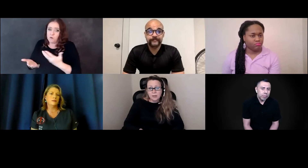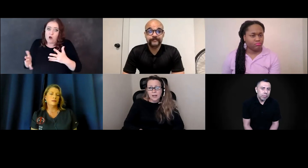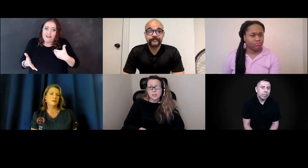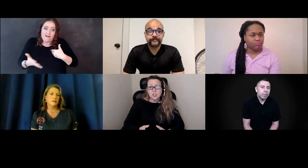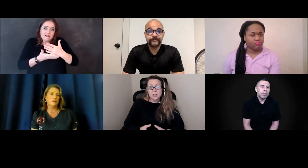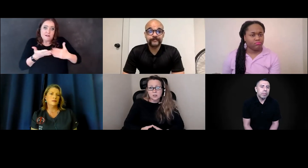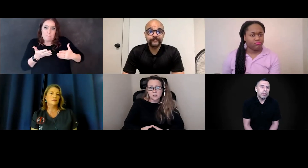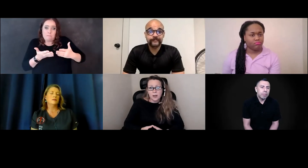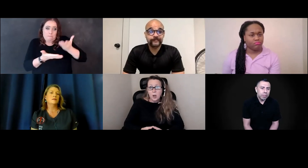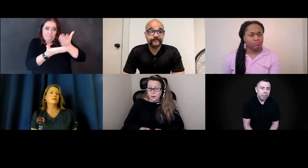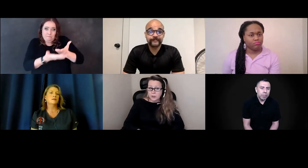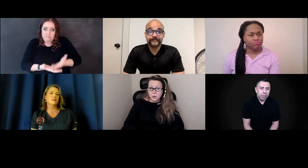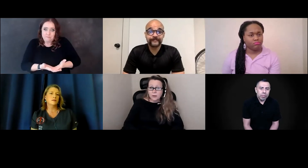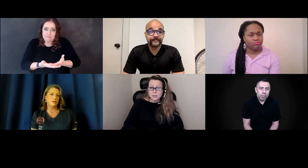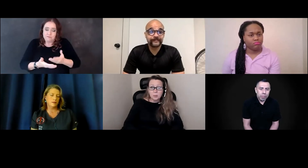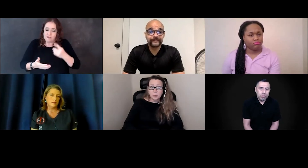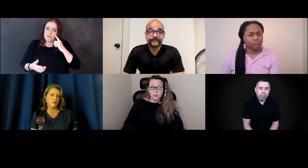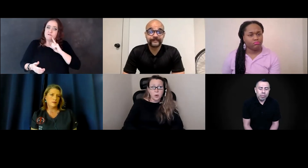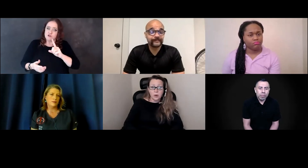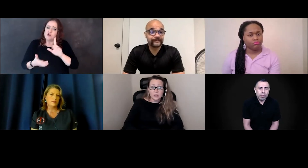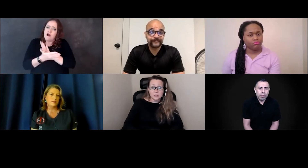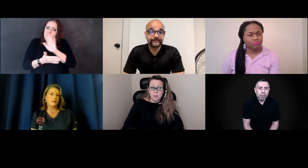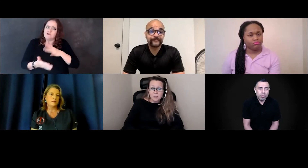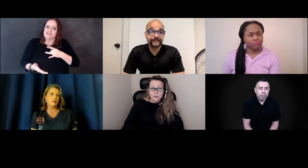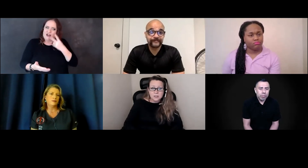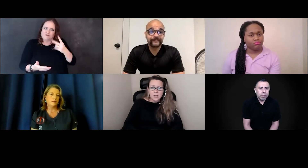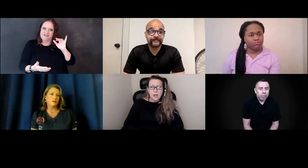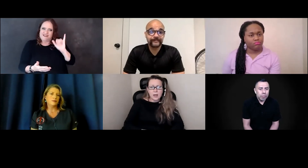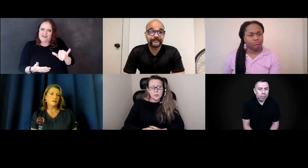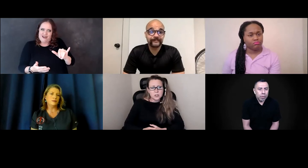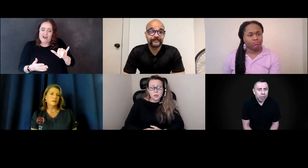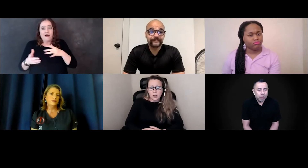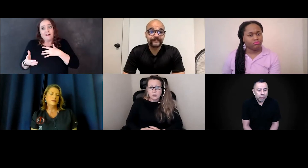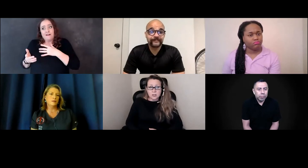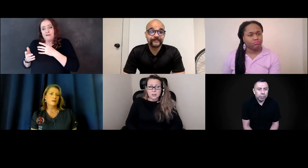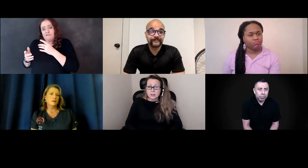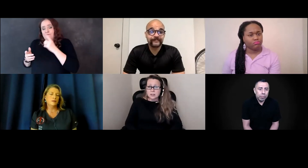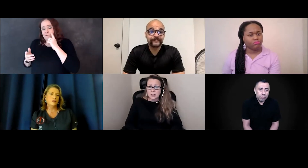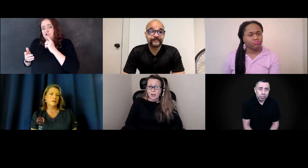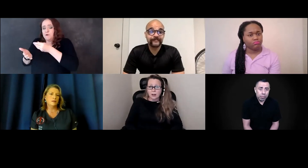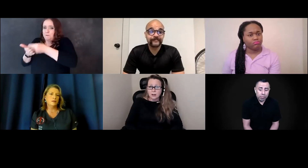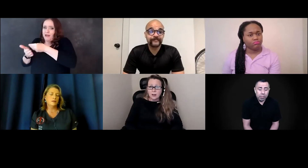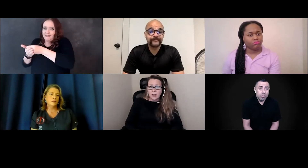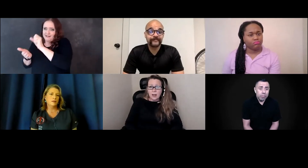expand that to justify. Now, we do have some proof already. Some evidence. And for sure colleges like to see that.